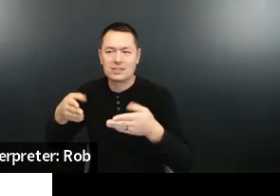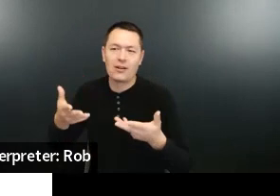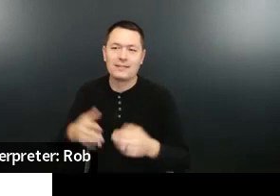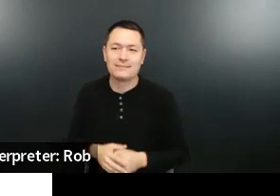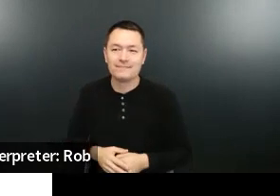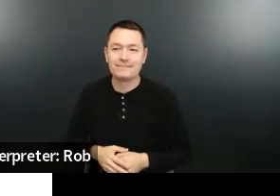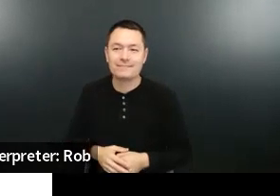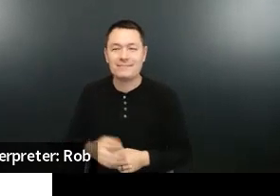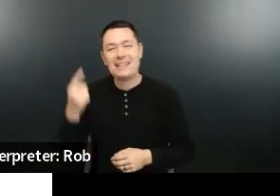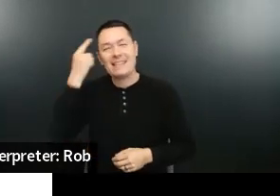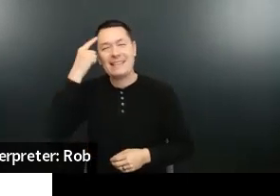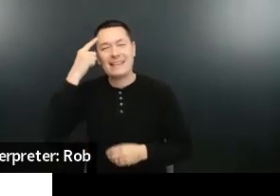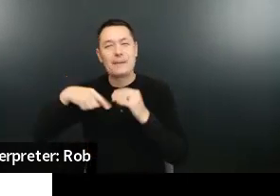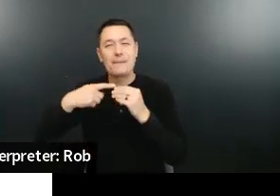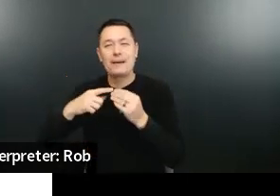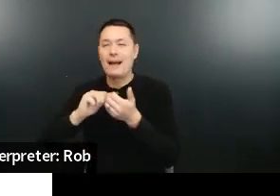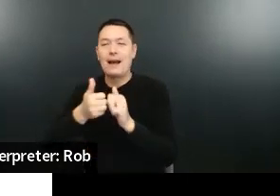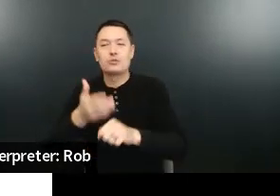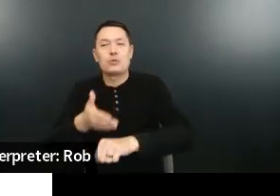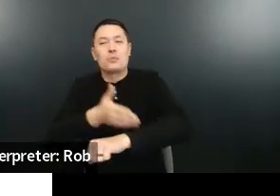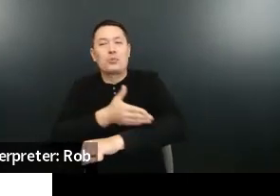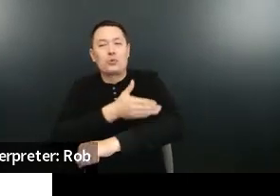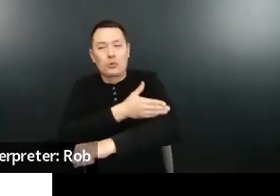about how to improve your practices for your students?